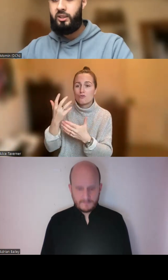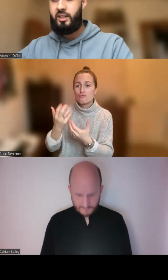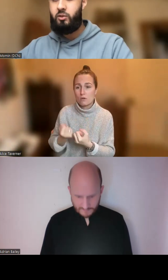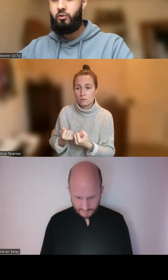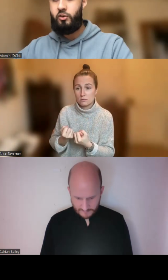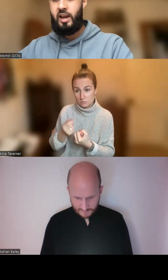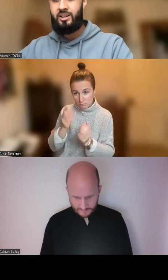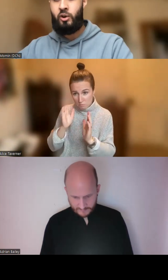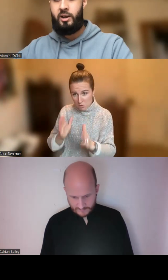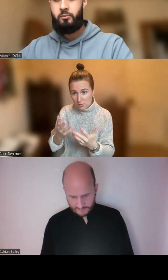but they give you free ad credit.